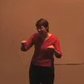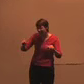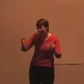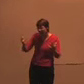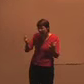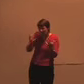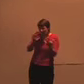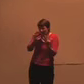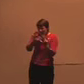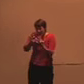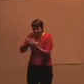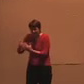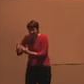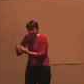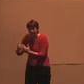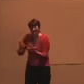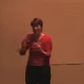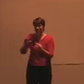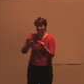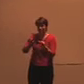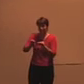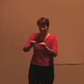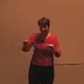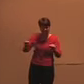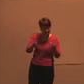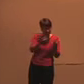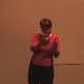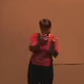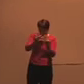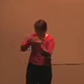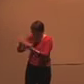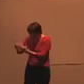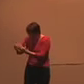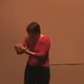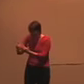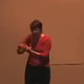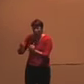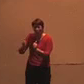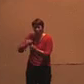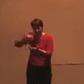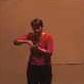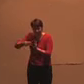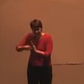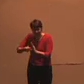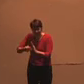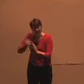And then the meanings, if you react to this landscape,